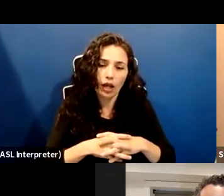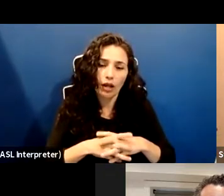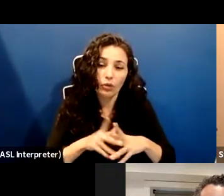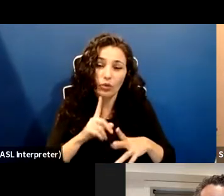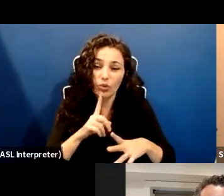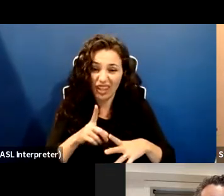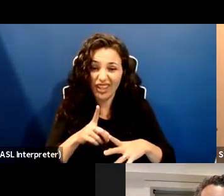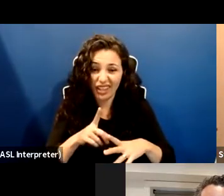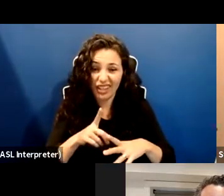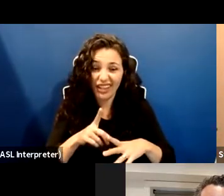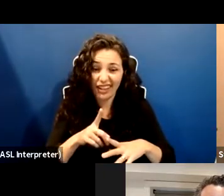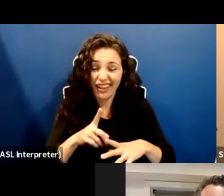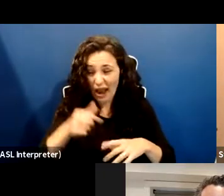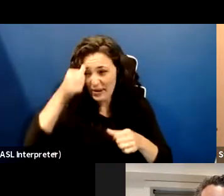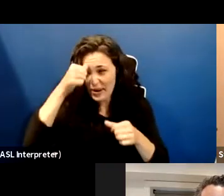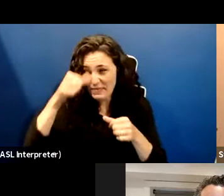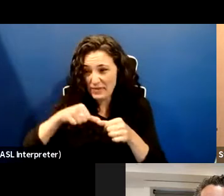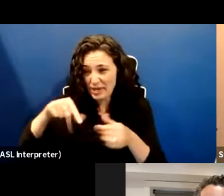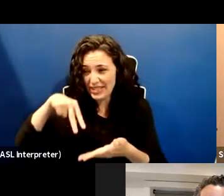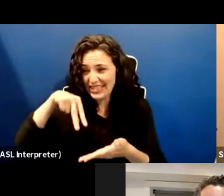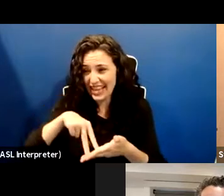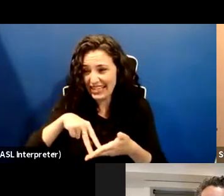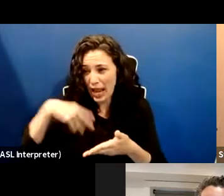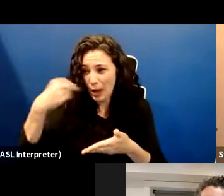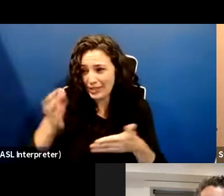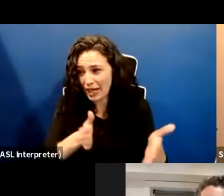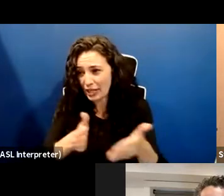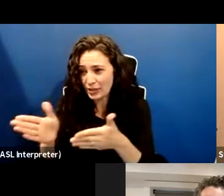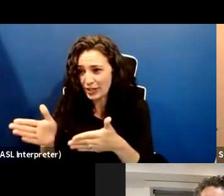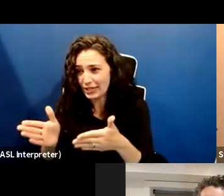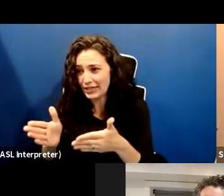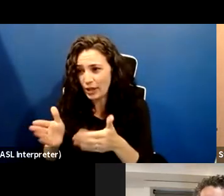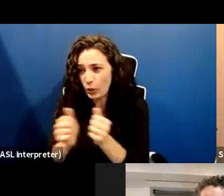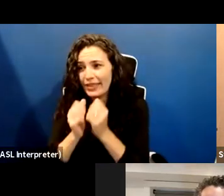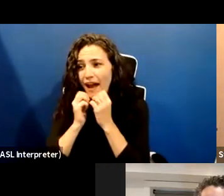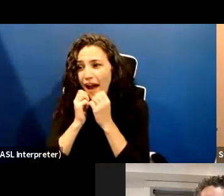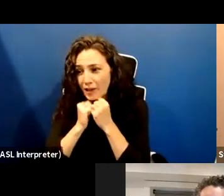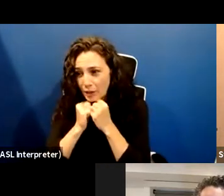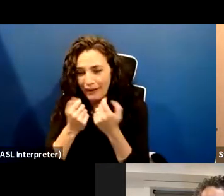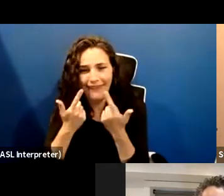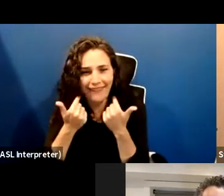stand with his underwear, and only then he was allowed to go in and take a shower.